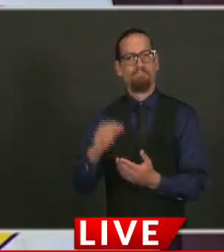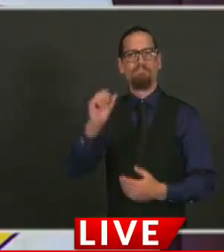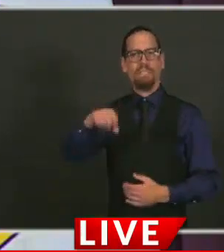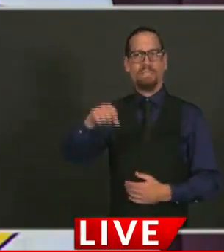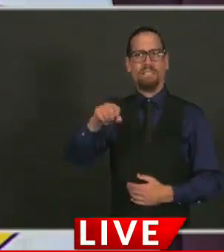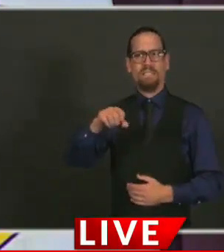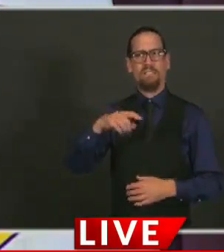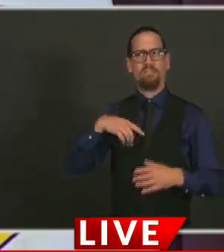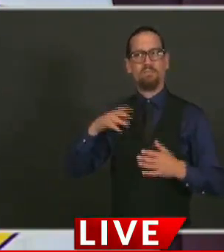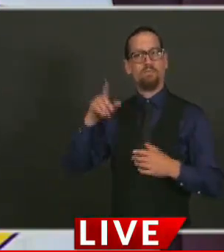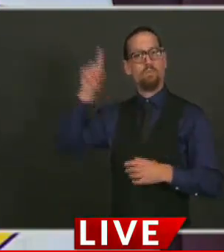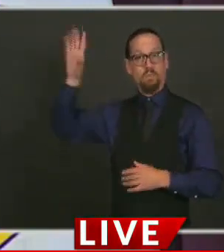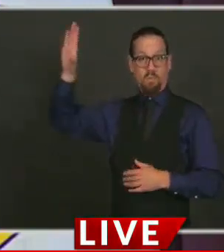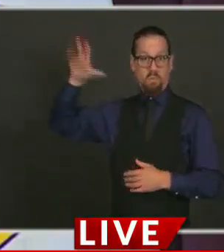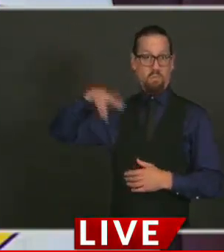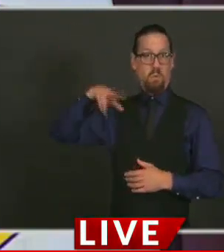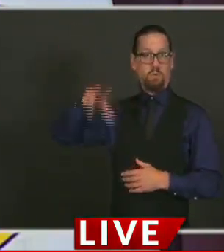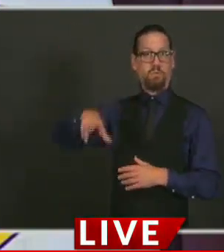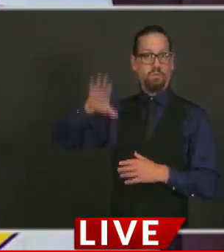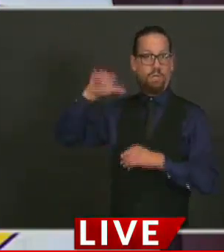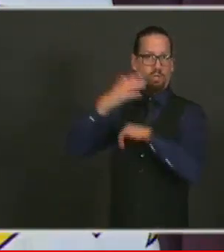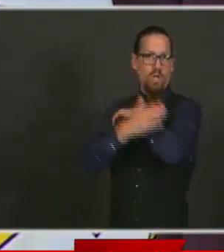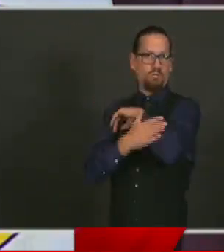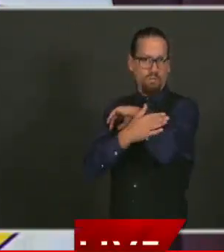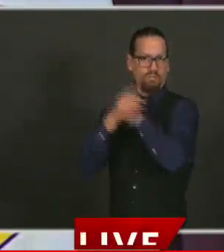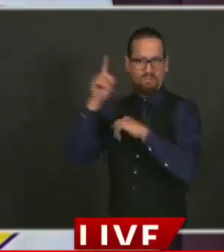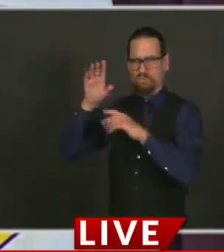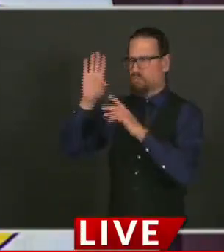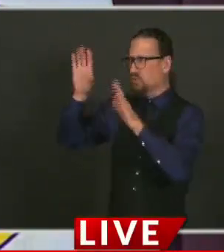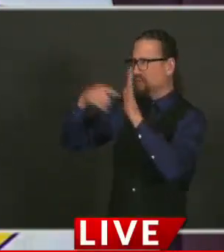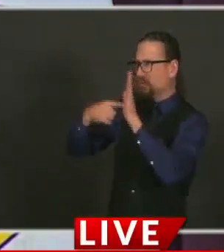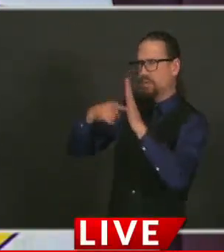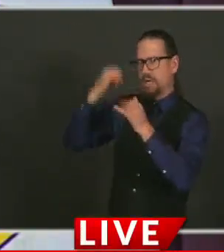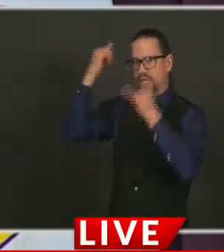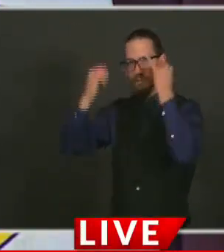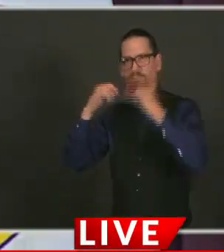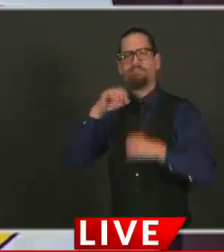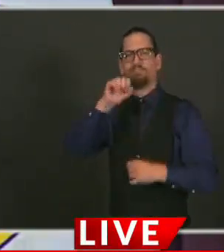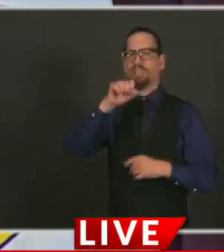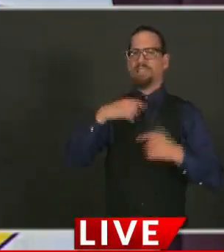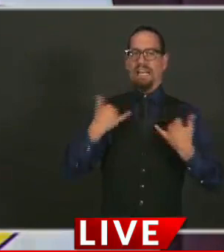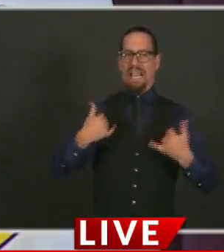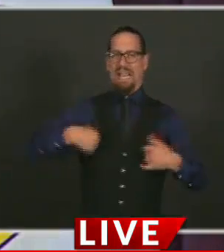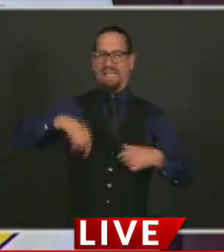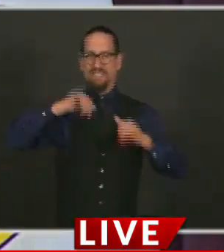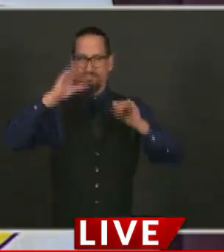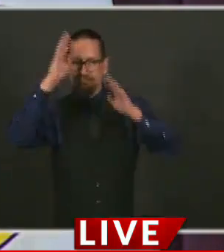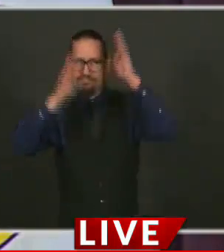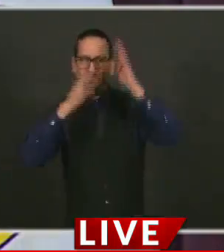NECESSITY. WOULD YOU ASKED ABOUT IS ONE OF THOSE MODELS.